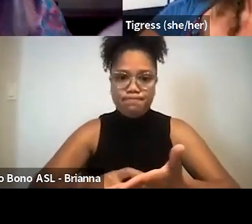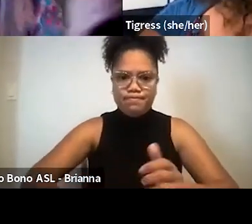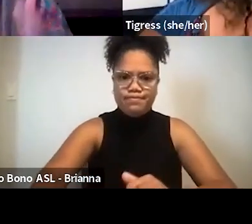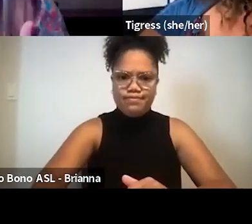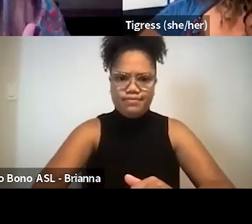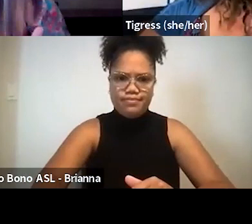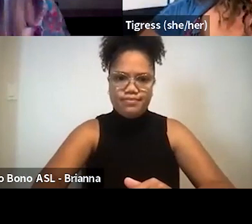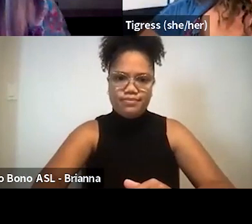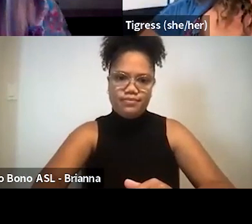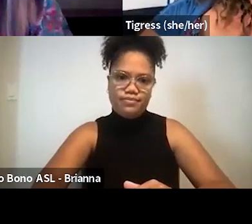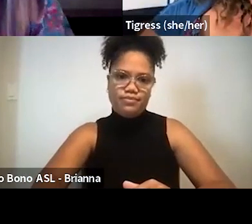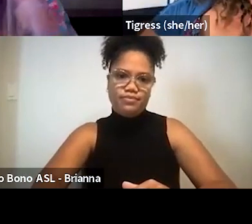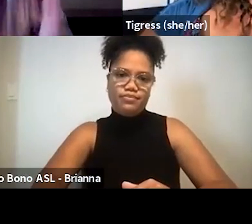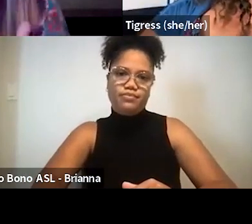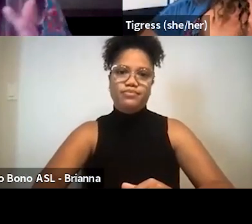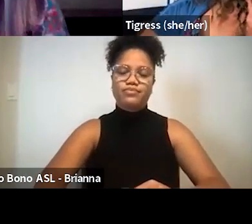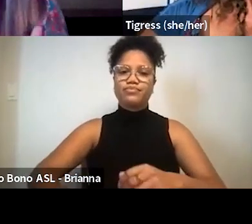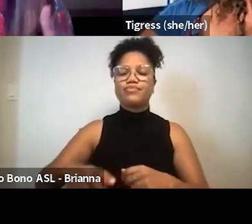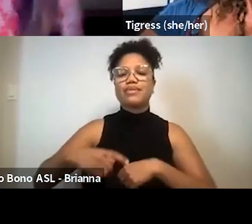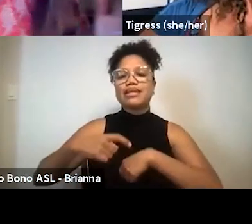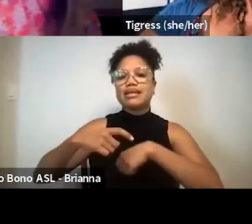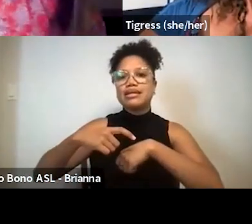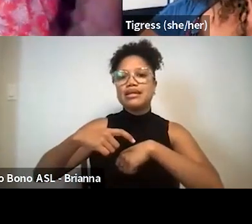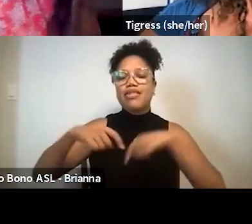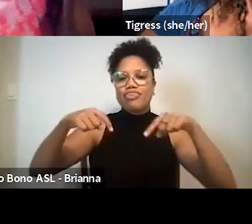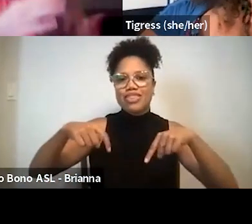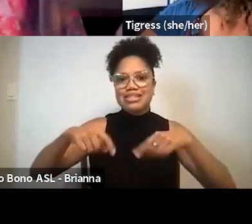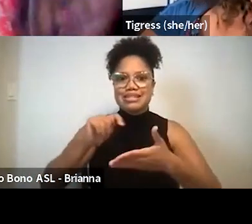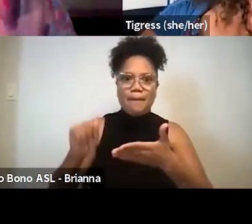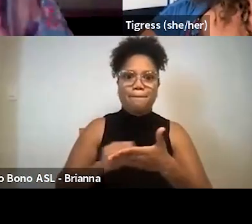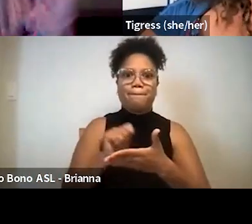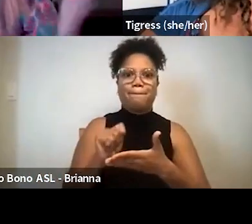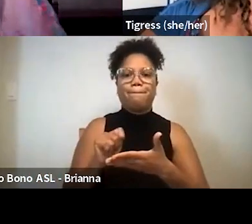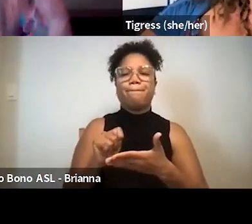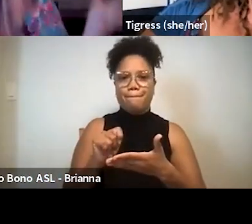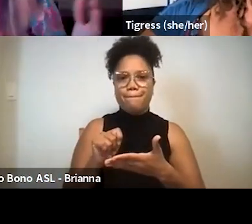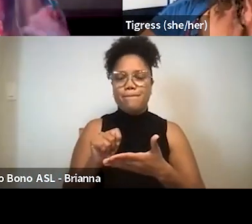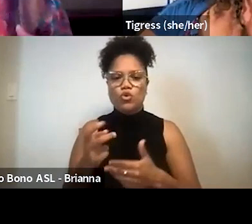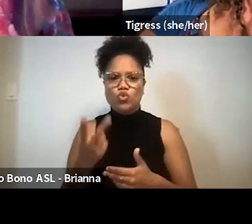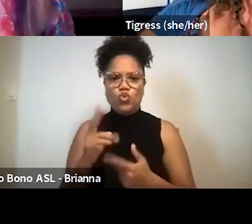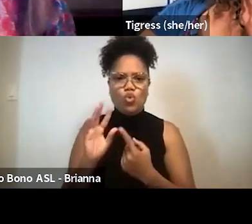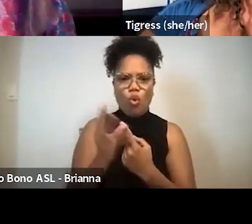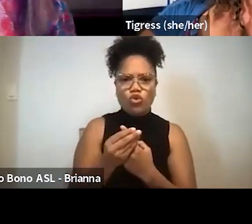there's a bit of a cultural tipping point time that is happening as a coalescence of a few cultural markers that we're seeing